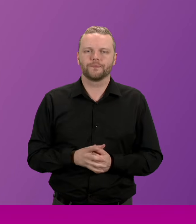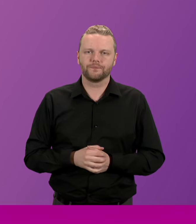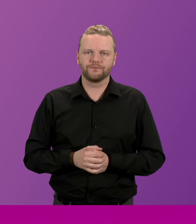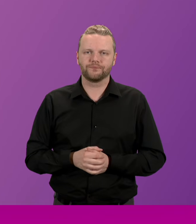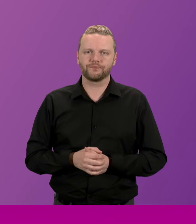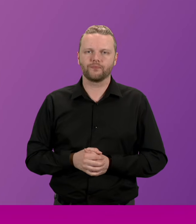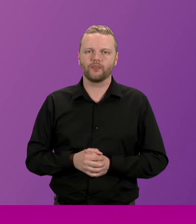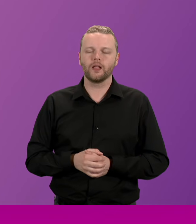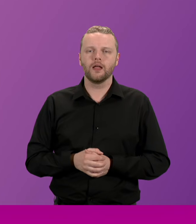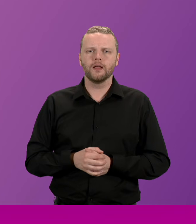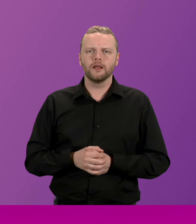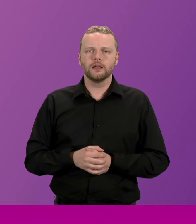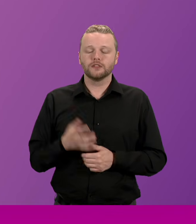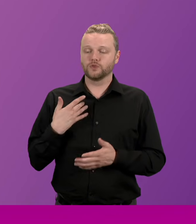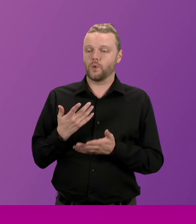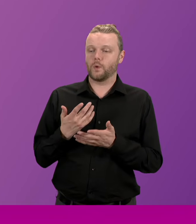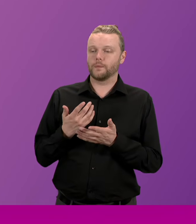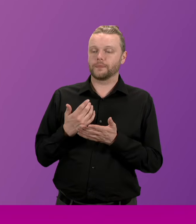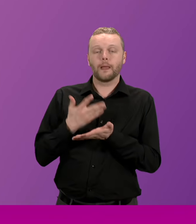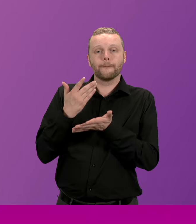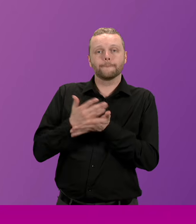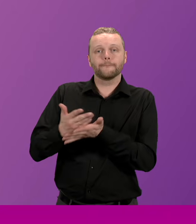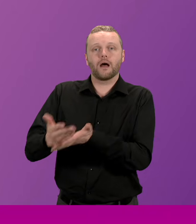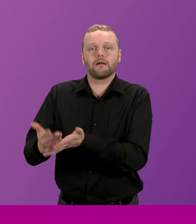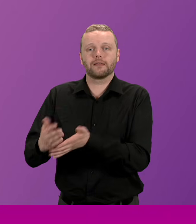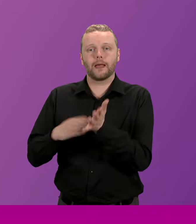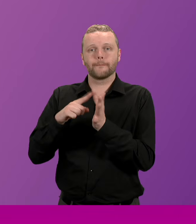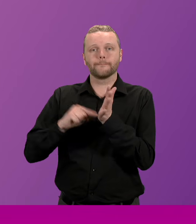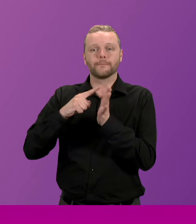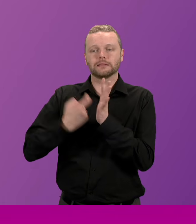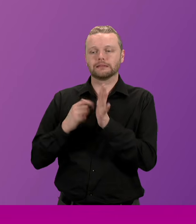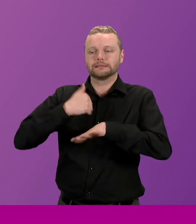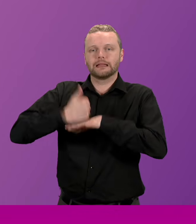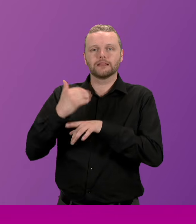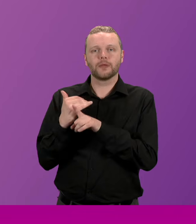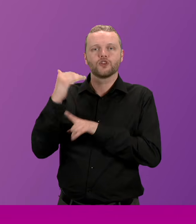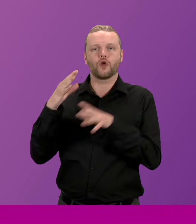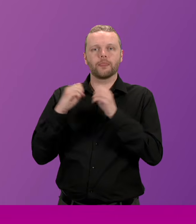Yesterday, parking meters came into force in North Berwick, which is in my region, and local people